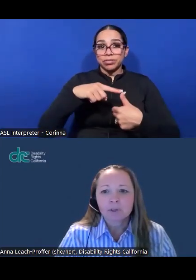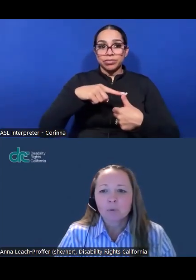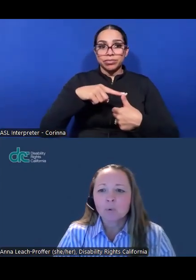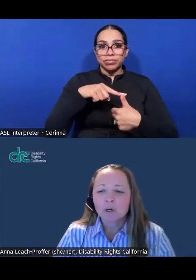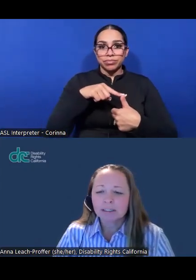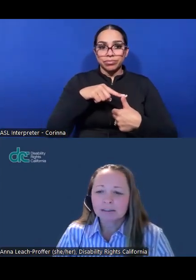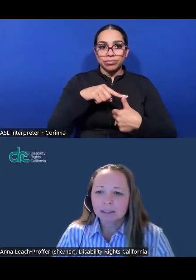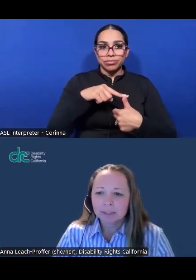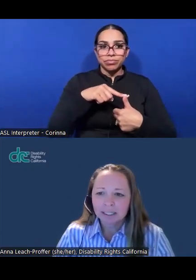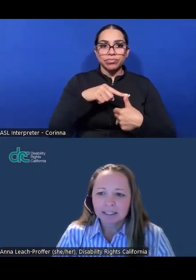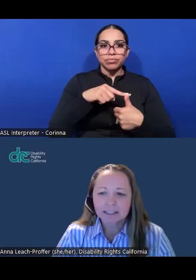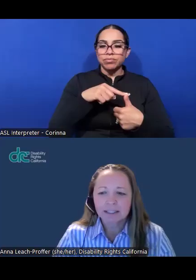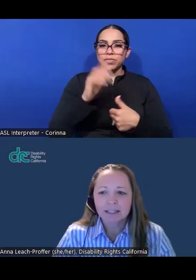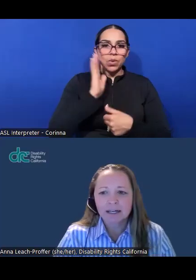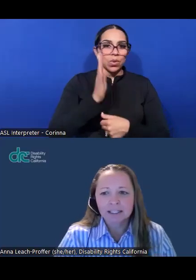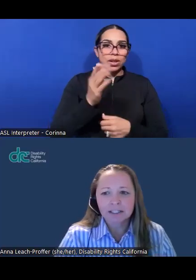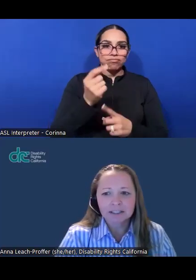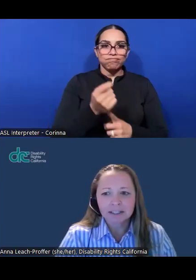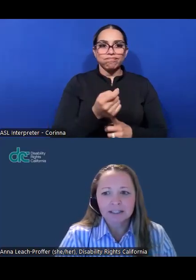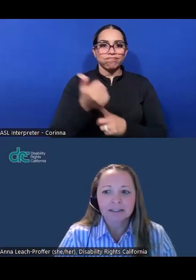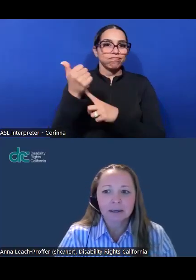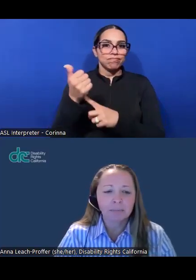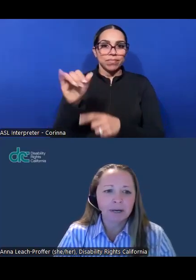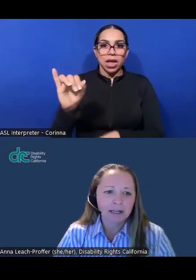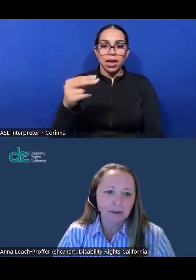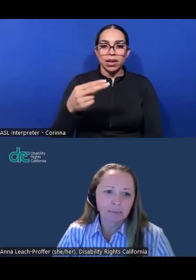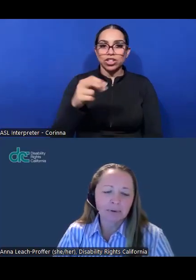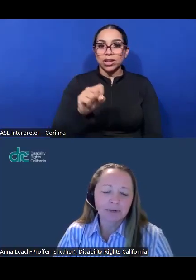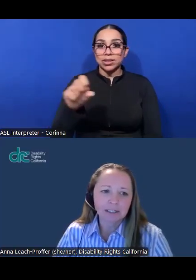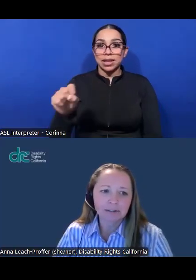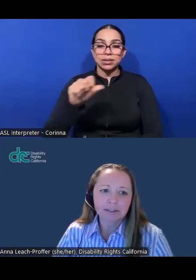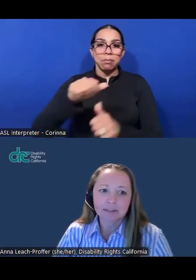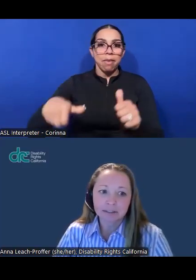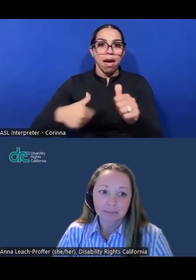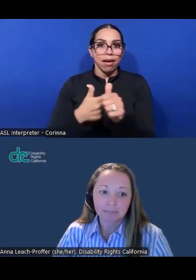would eliminate the IHSS as backup provider system.